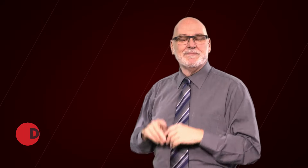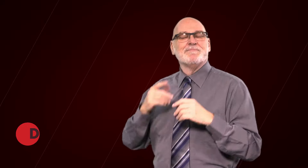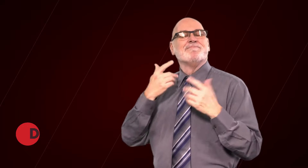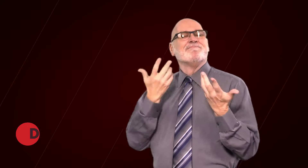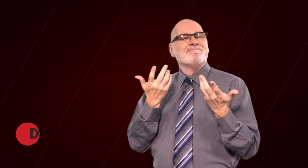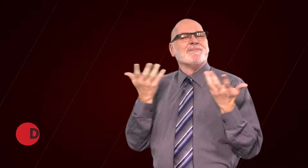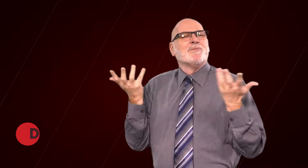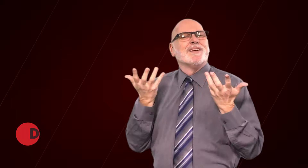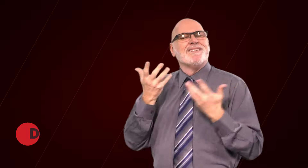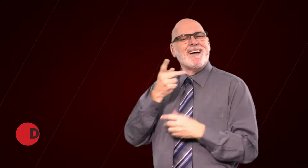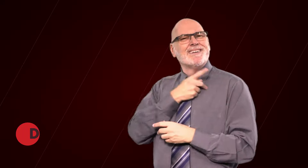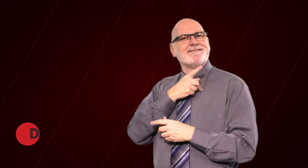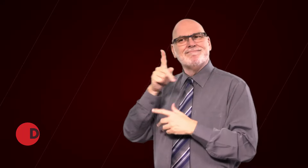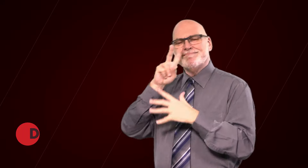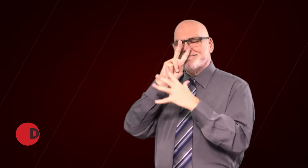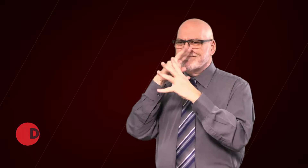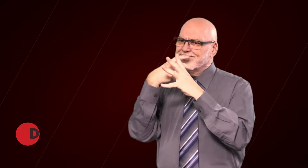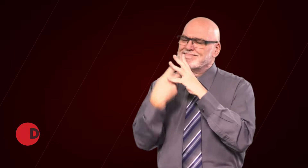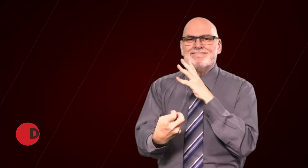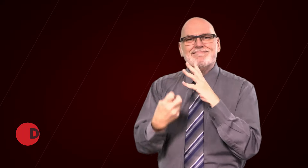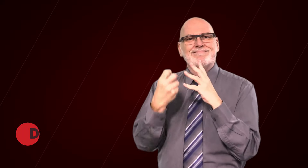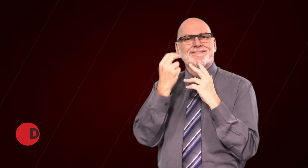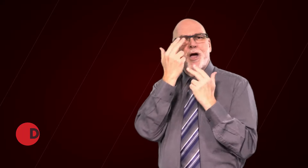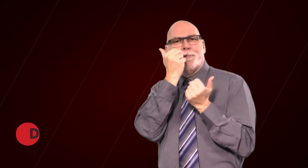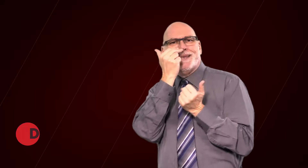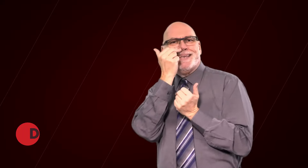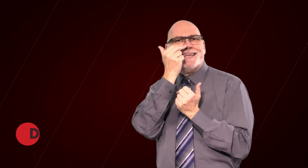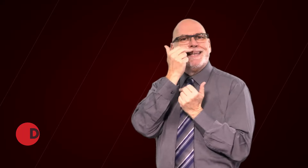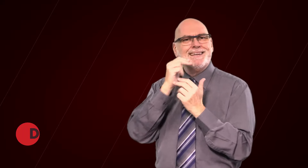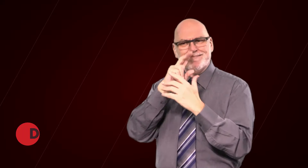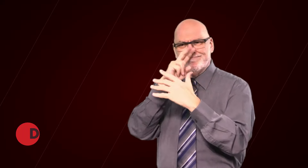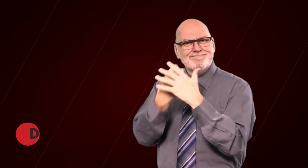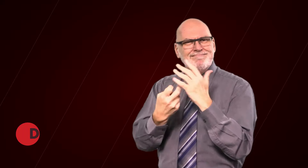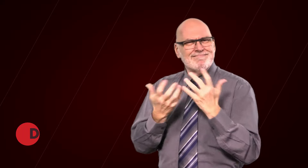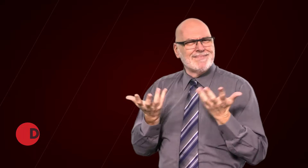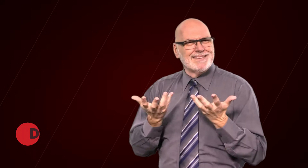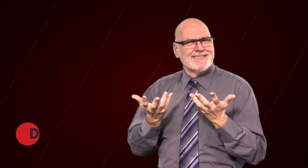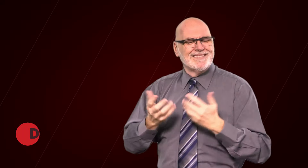What got Angela into Comedy?